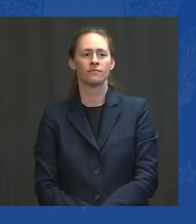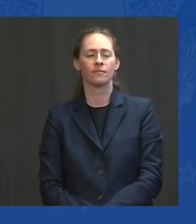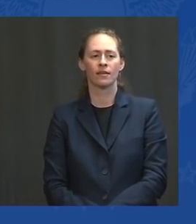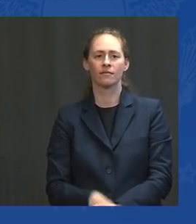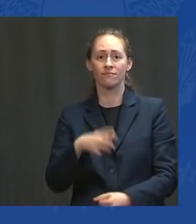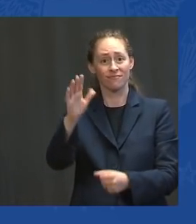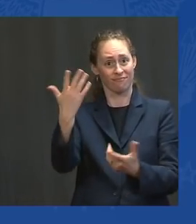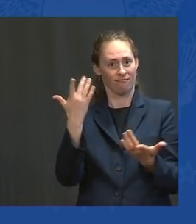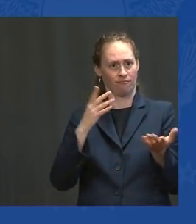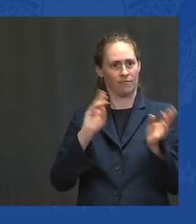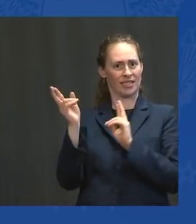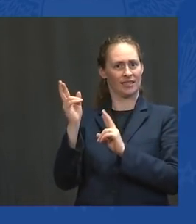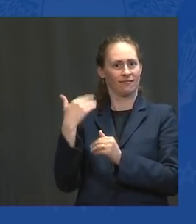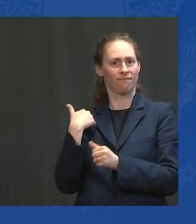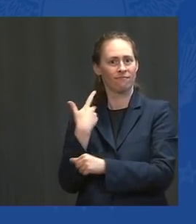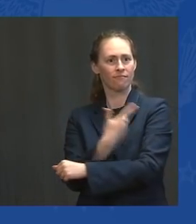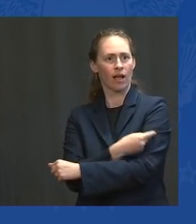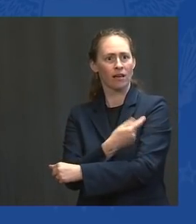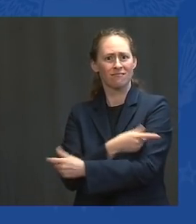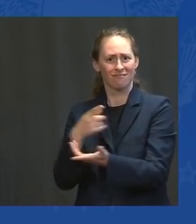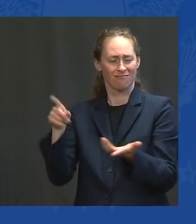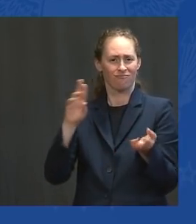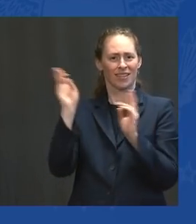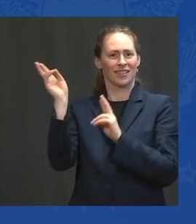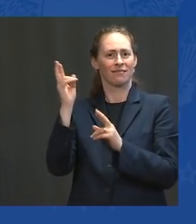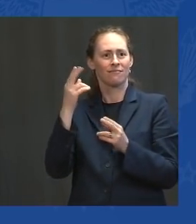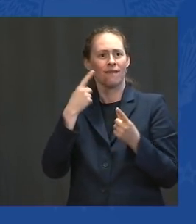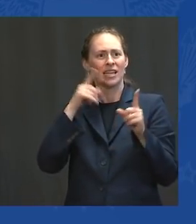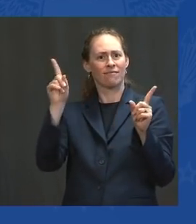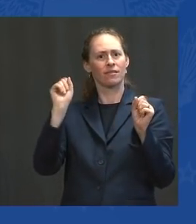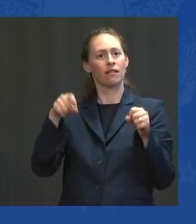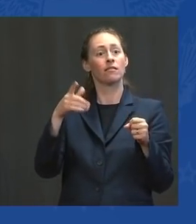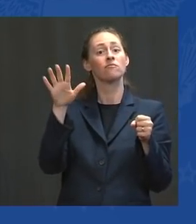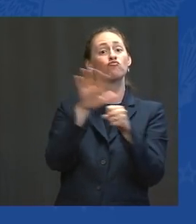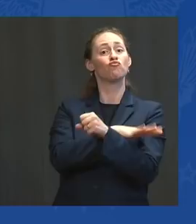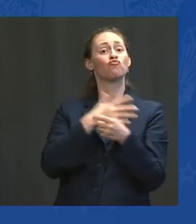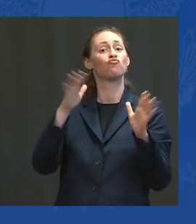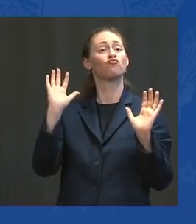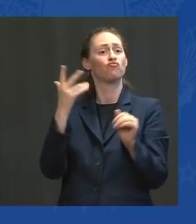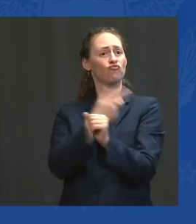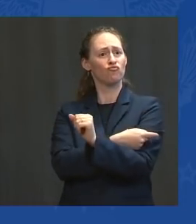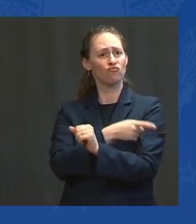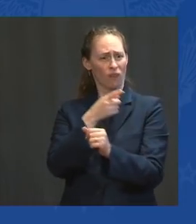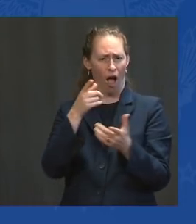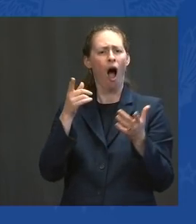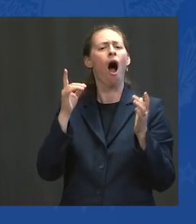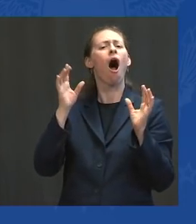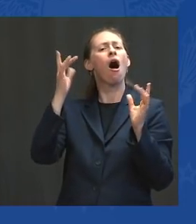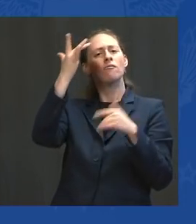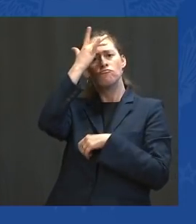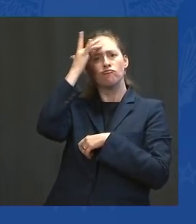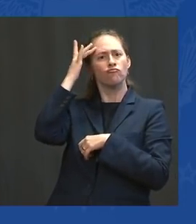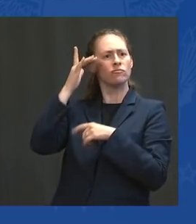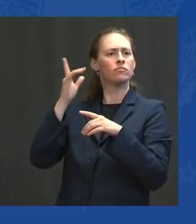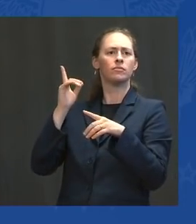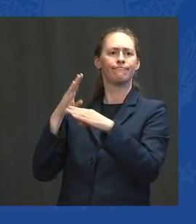are highly effective. Fully vaccinated Americans have a high degree of protection, including against this Delta variant.